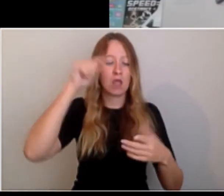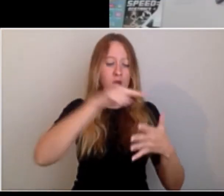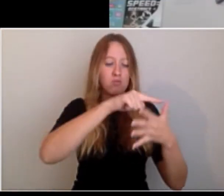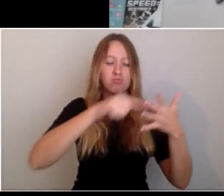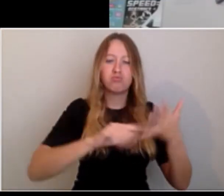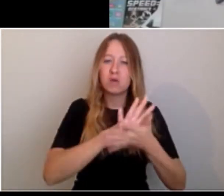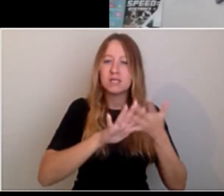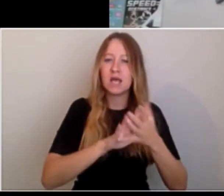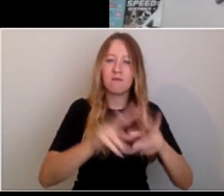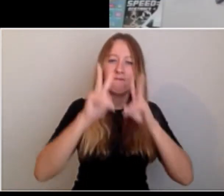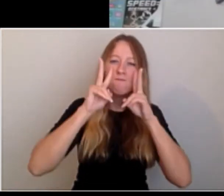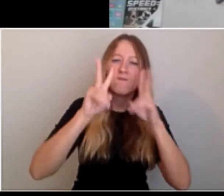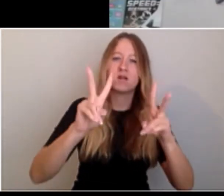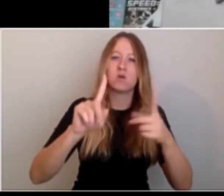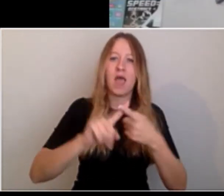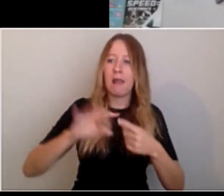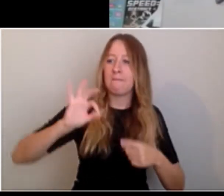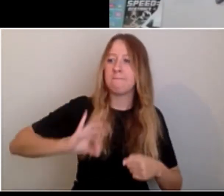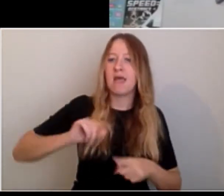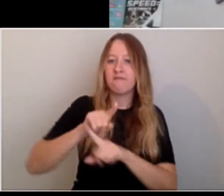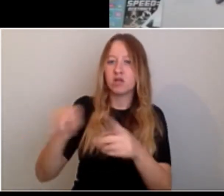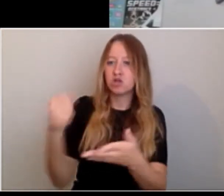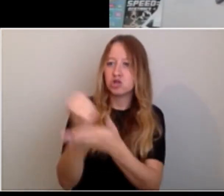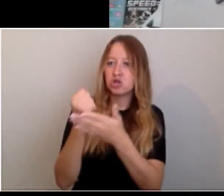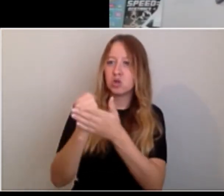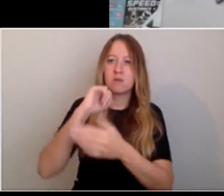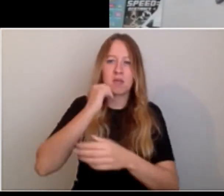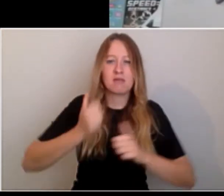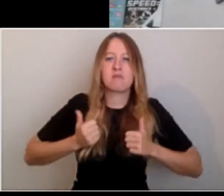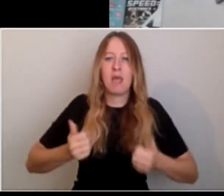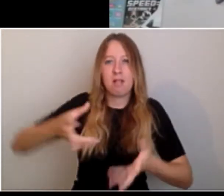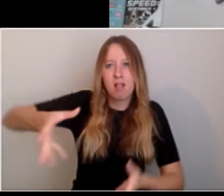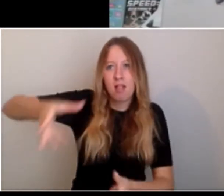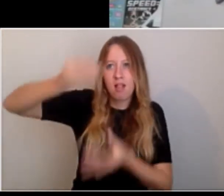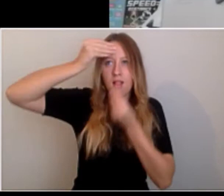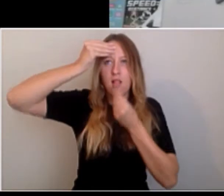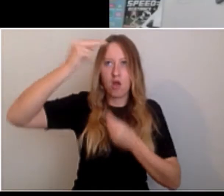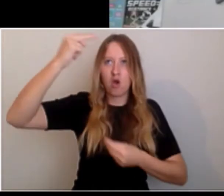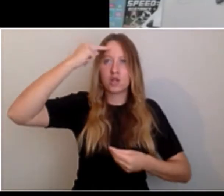beneficial resource, and it is expanding into geography,